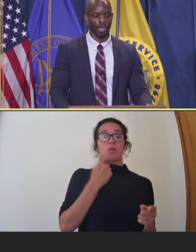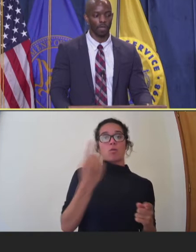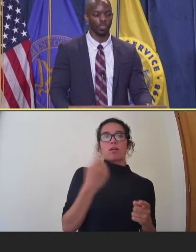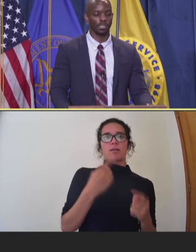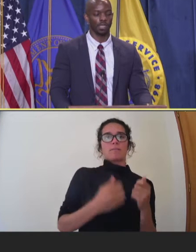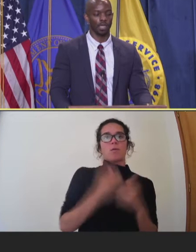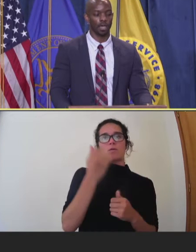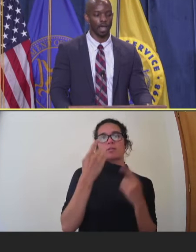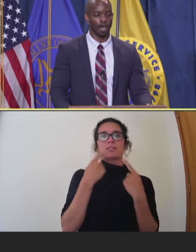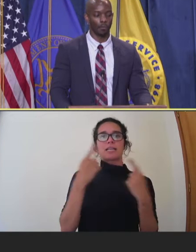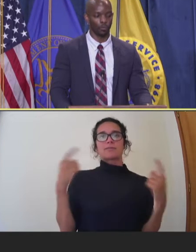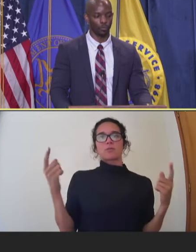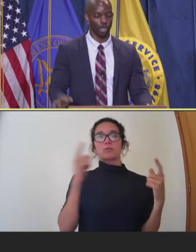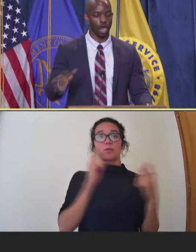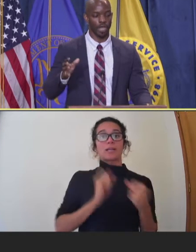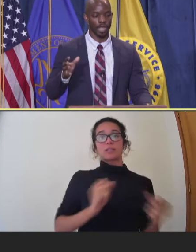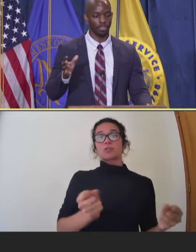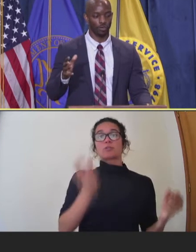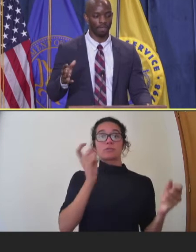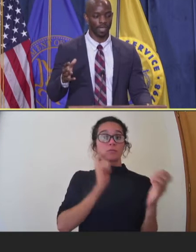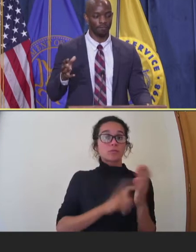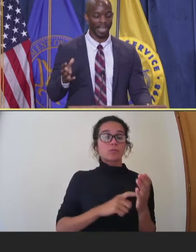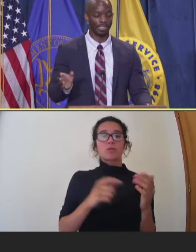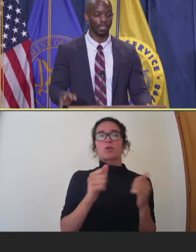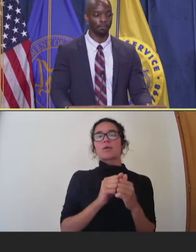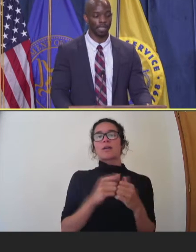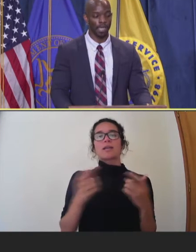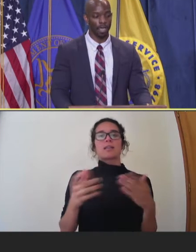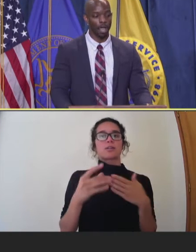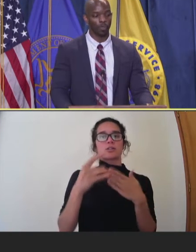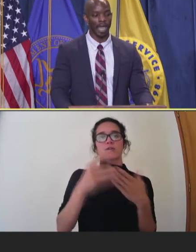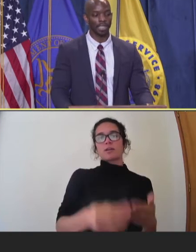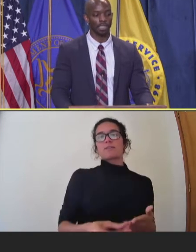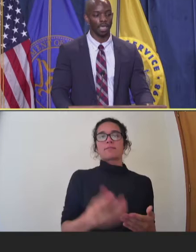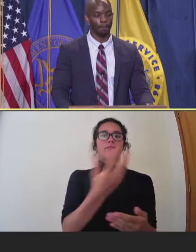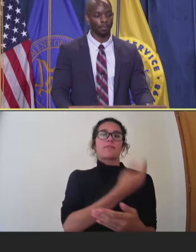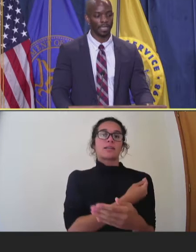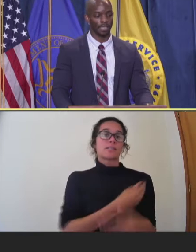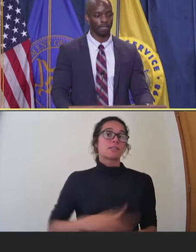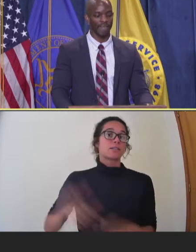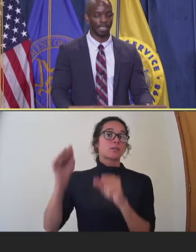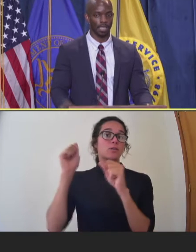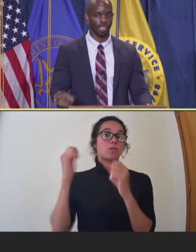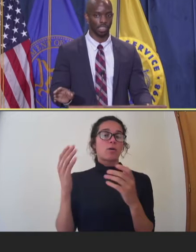they were seeing regarding the driving vaccine uptake was actually implementing vaccination